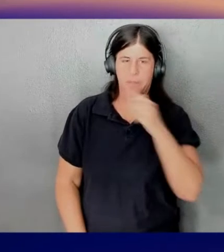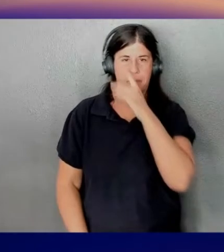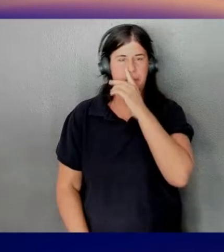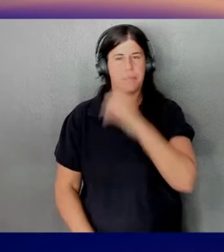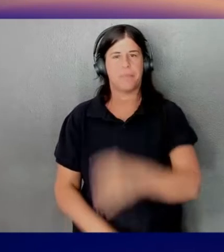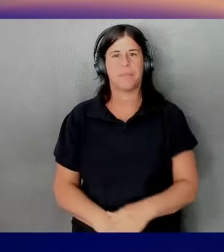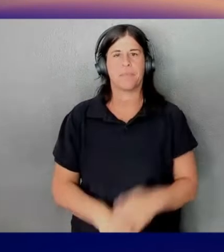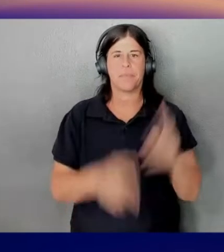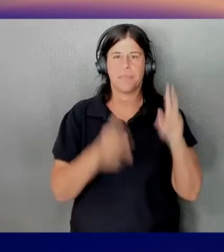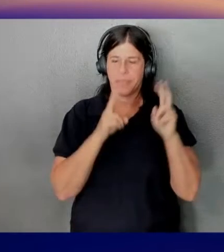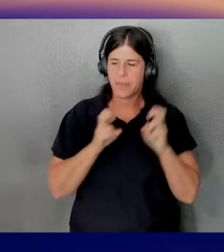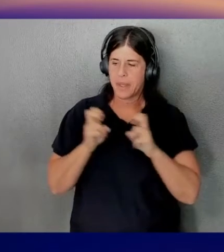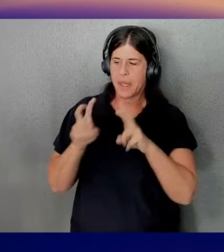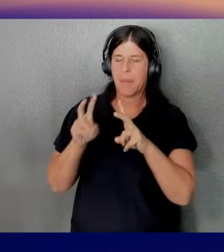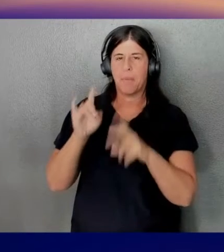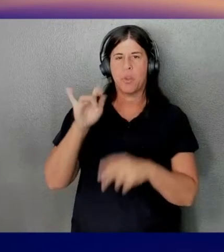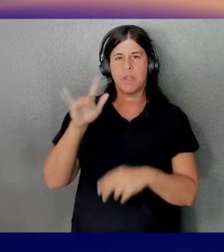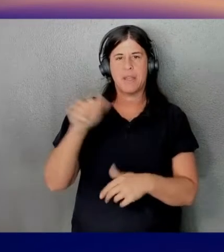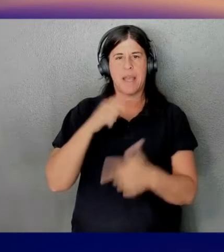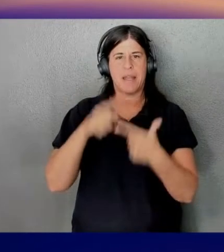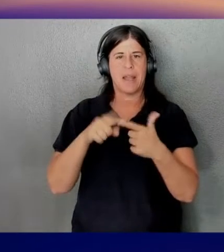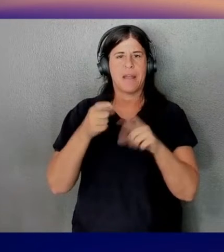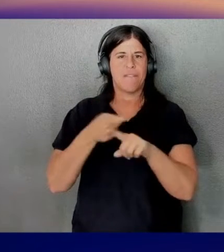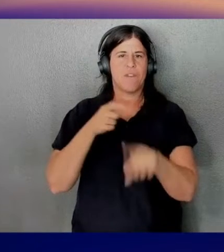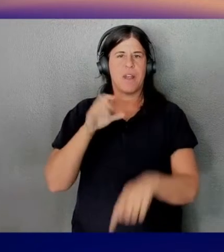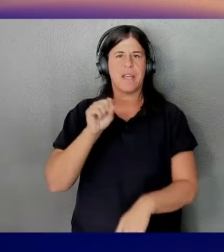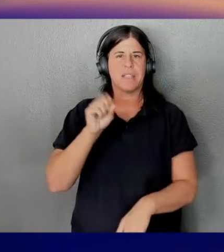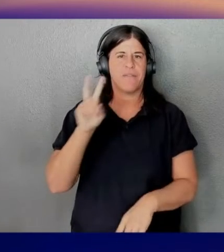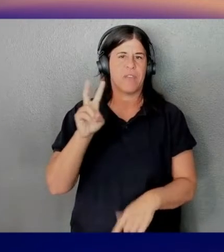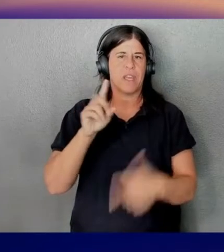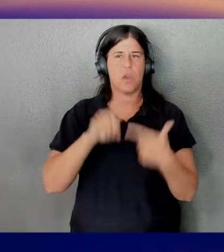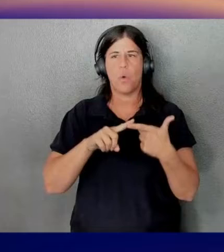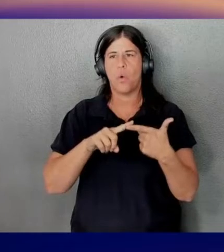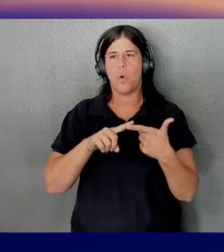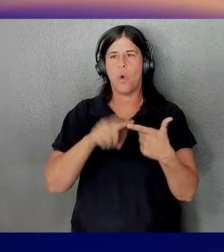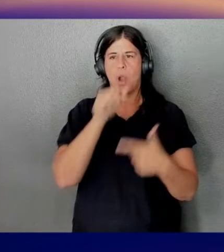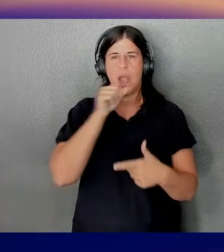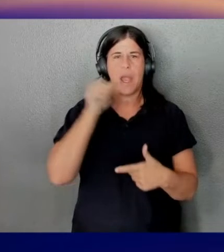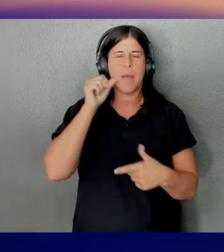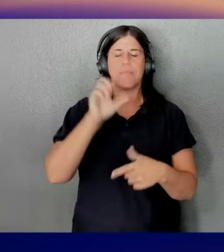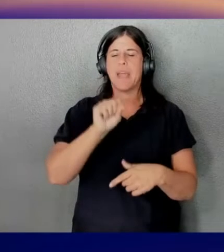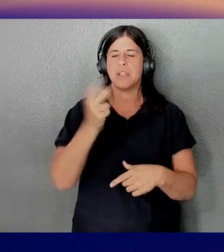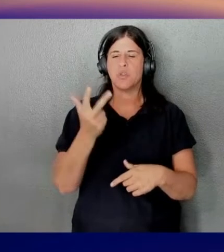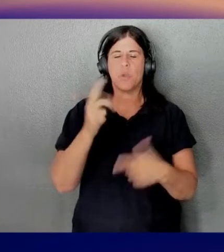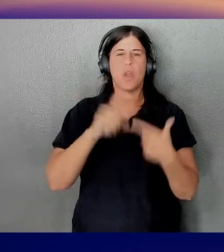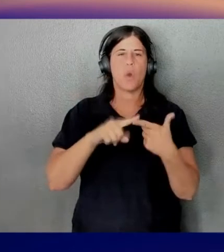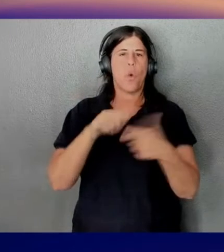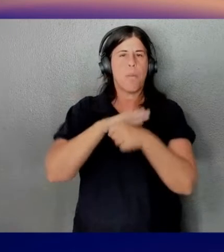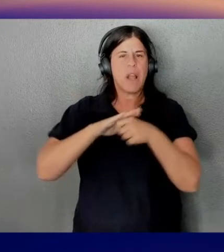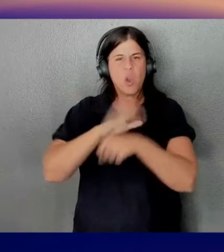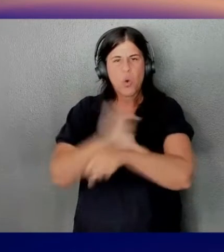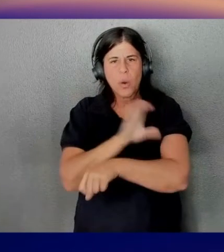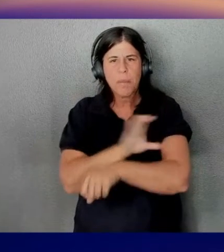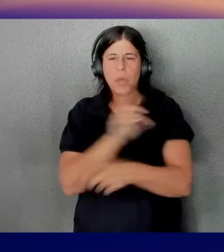and I can import the data from S3, or Amazon S3 or my local computer, or I can often warehouse